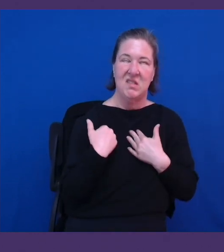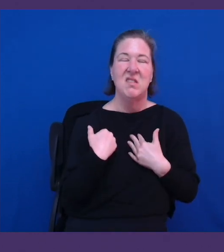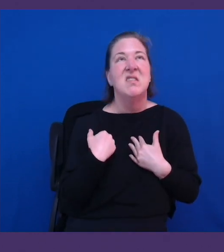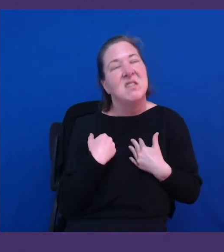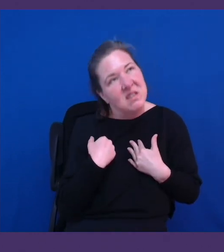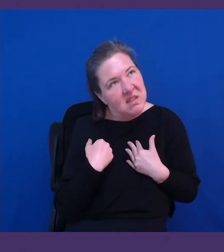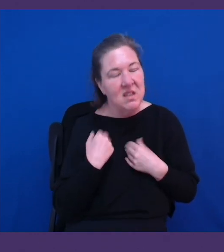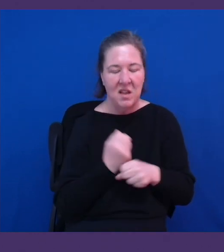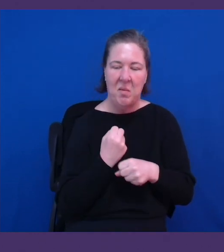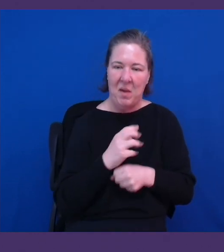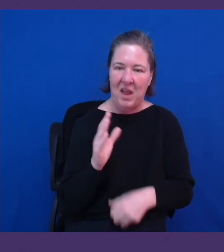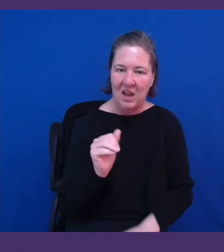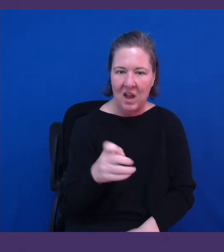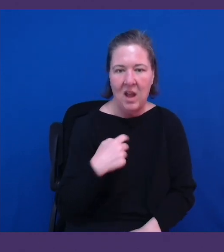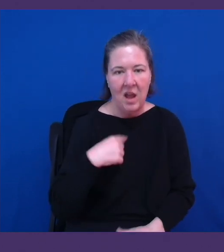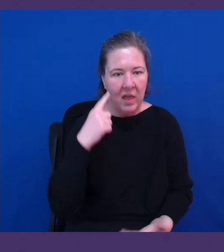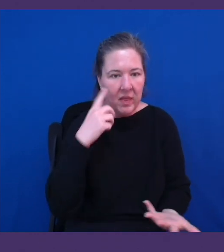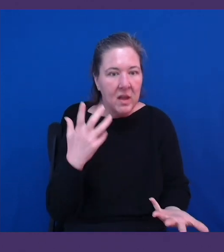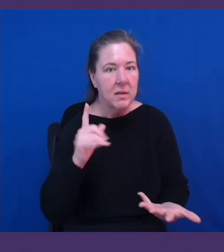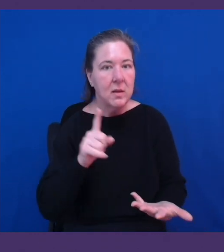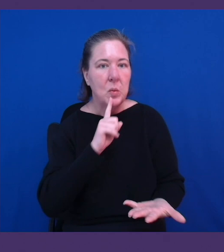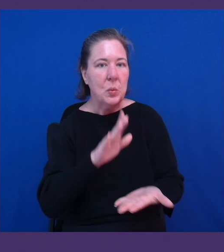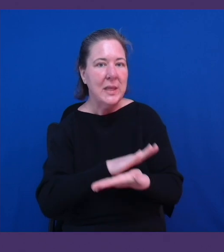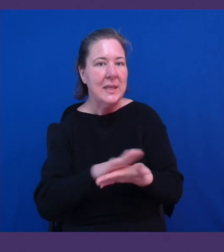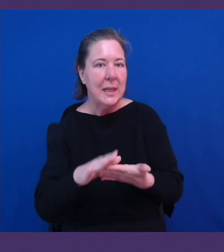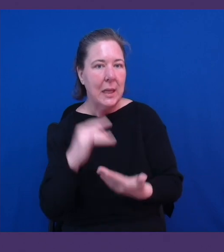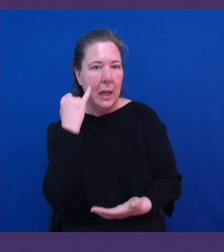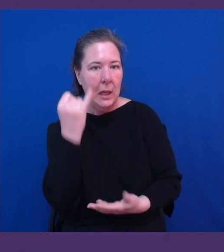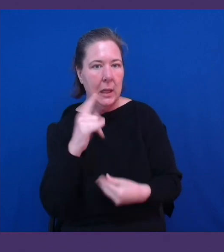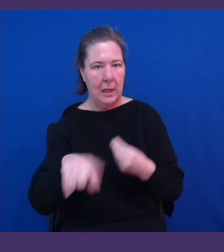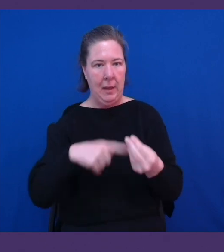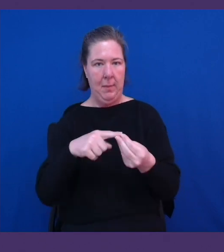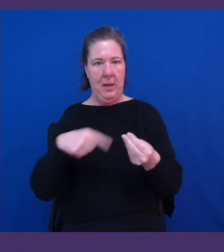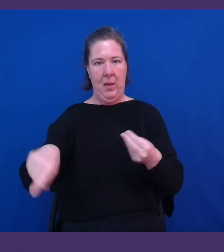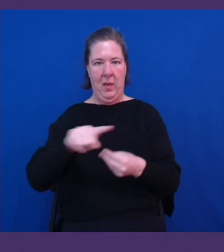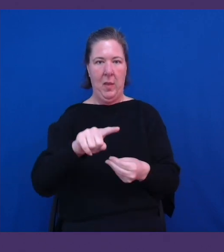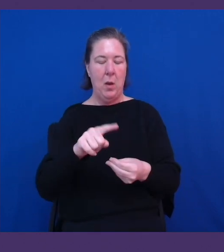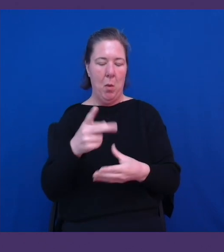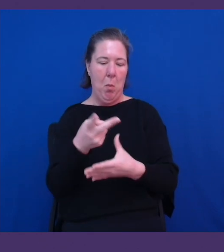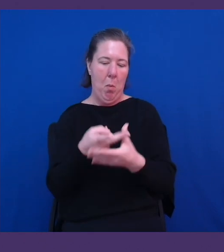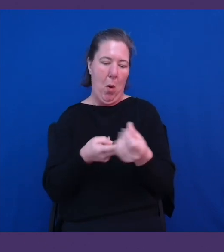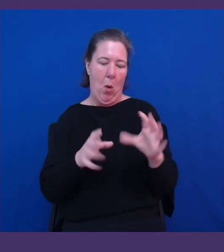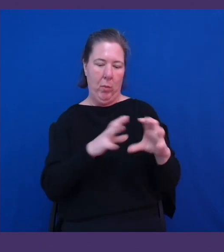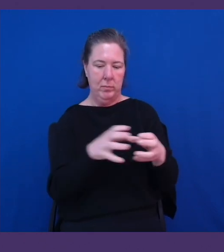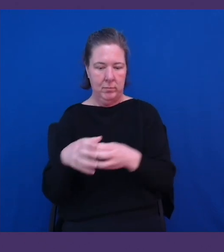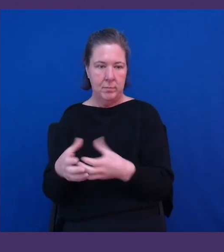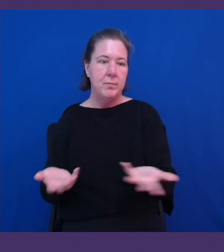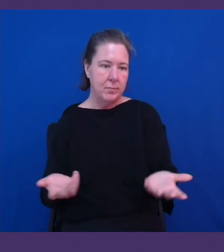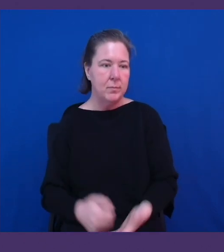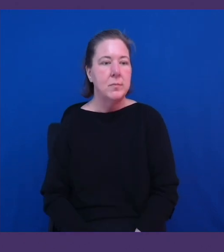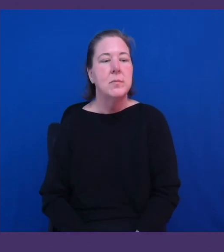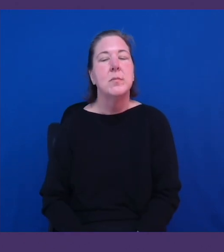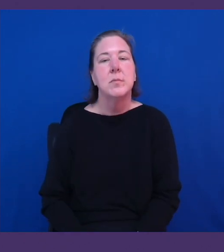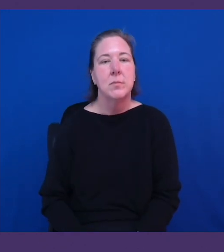I think that's a really nice idea about both those bits of legislation. Susanna Laurin: And when it works best,